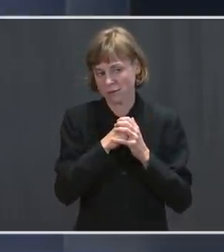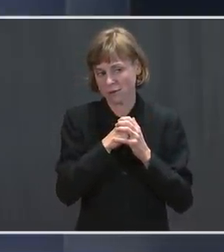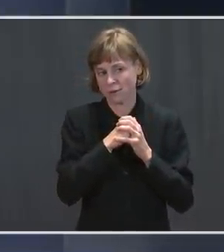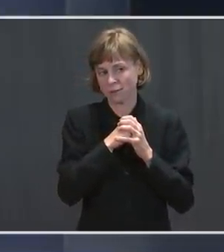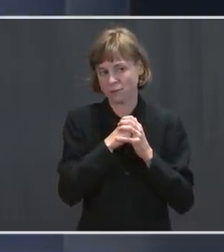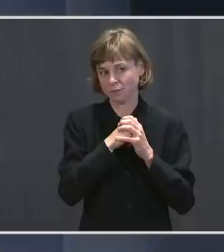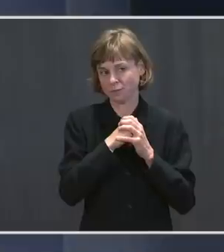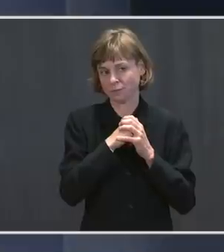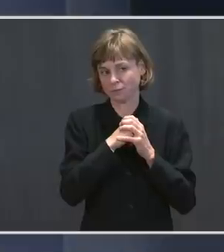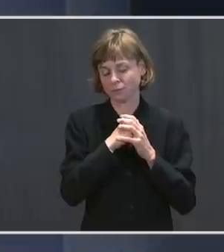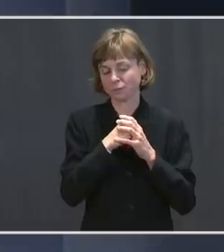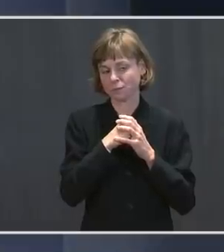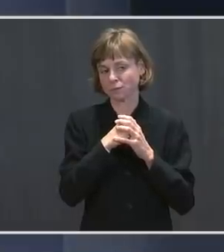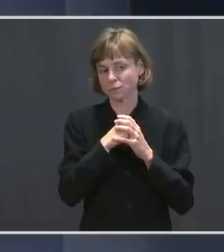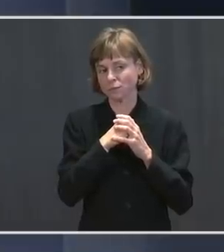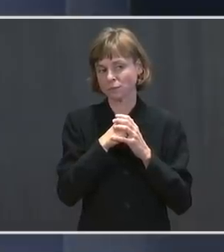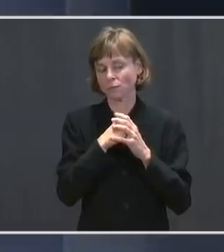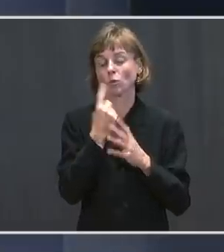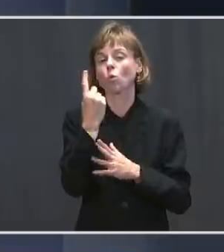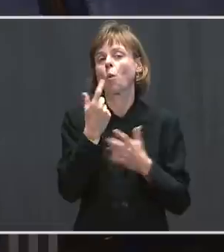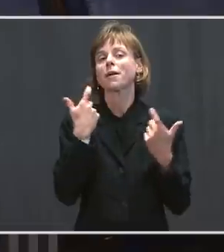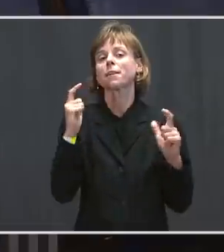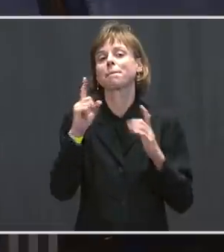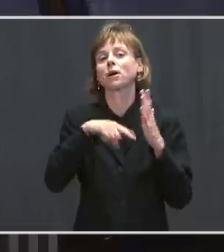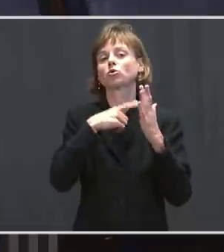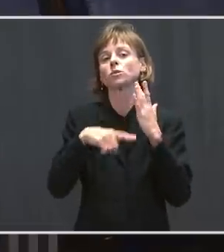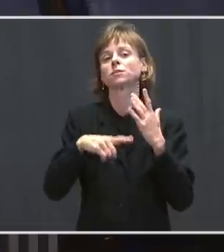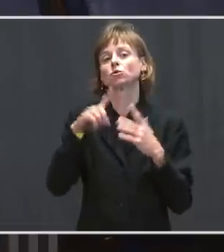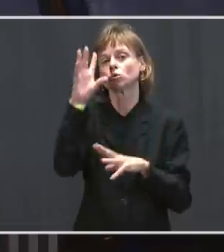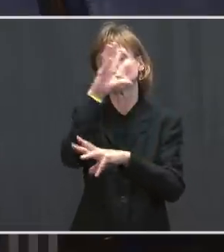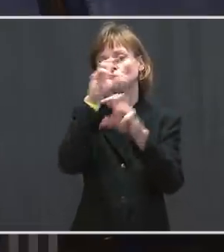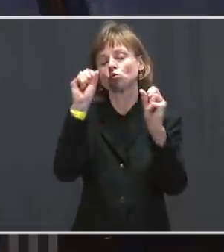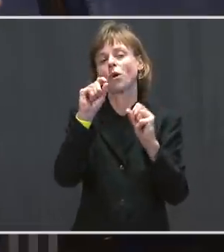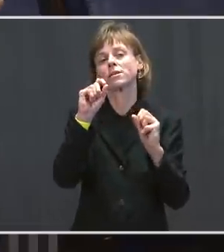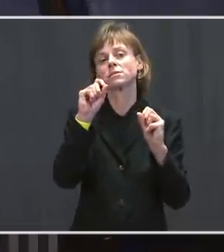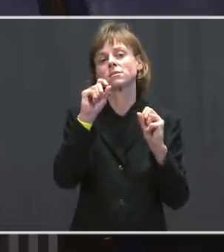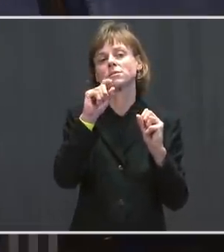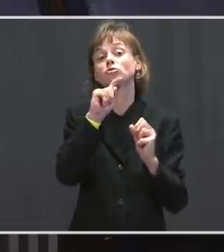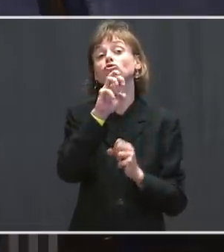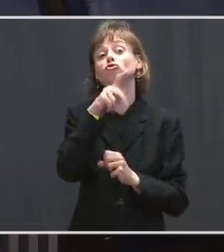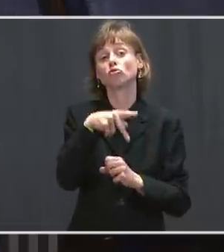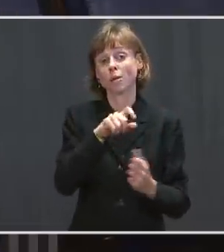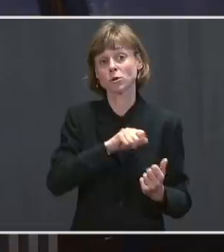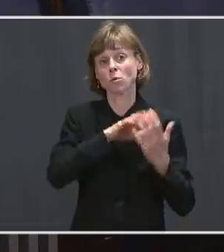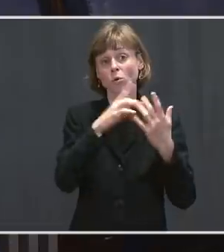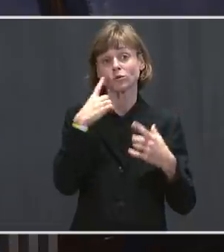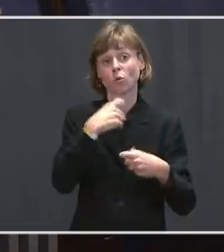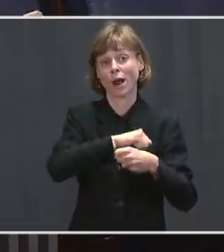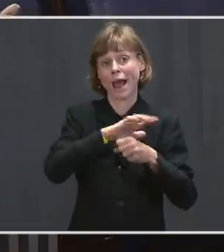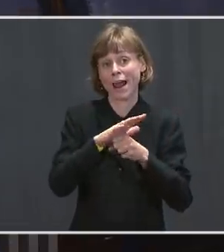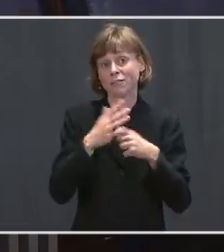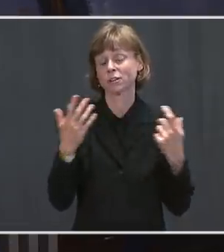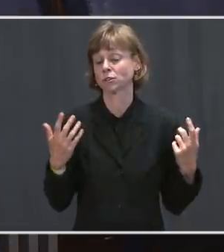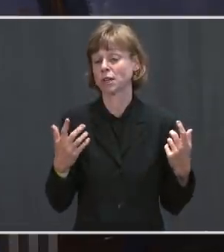The Press: One of the biggest criticisms of President Trump's approach to handling the coronavirus was that the administration didn't provide clear guidance to States